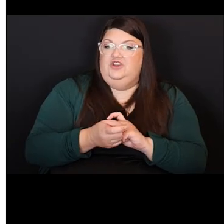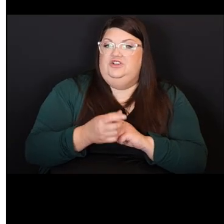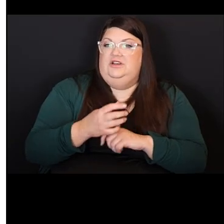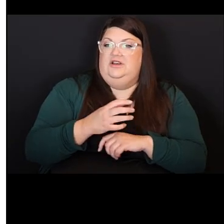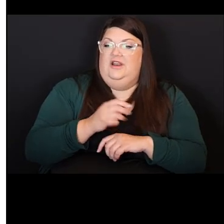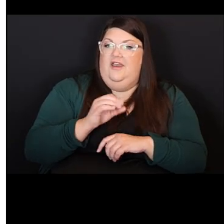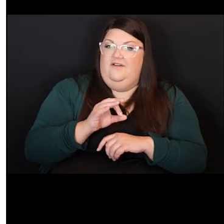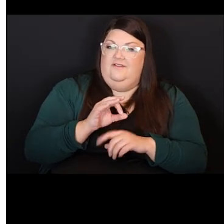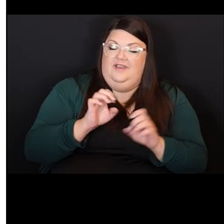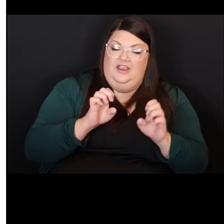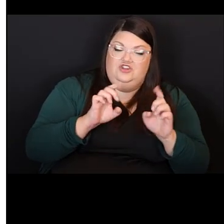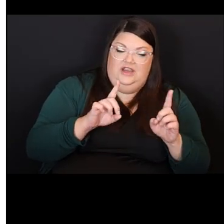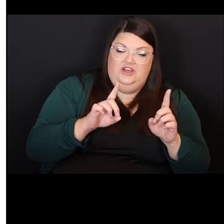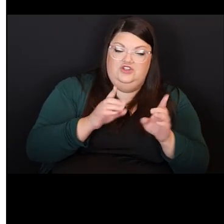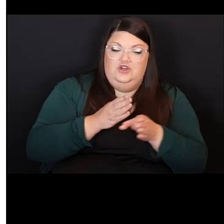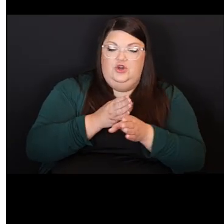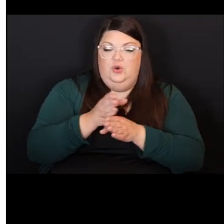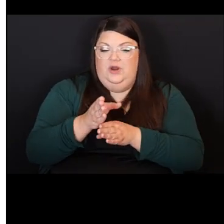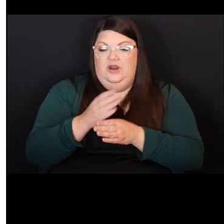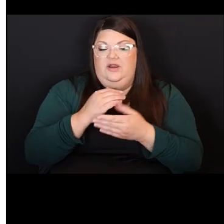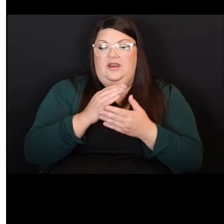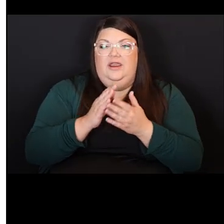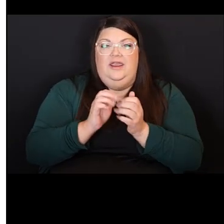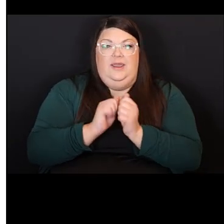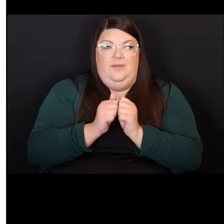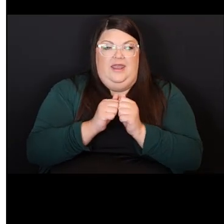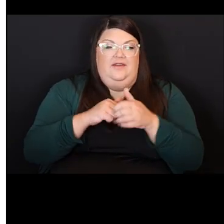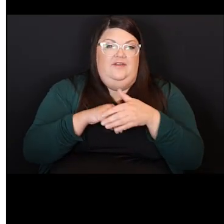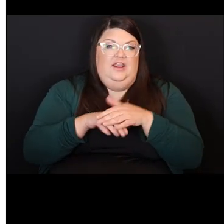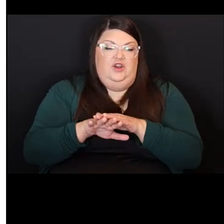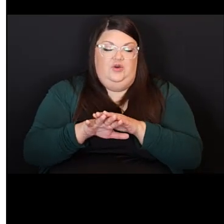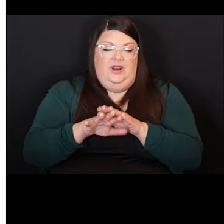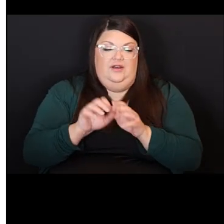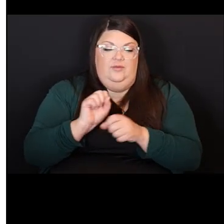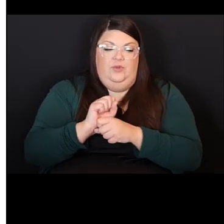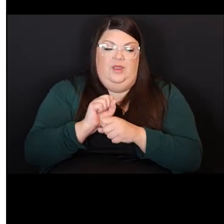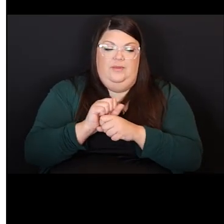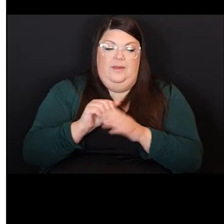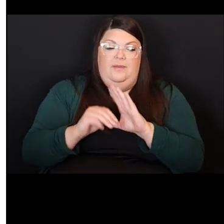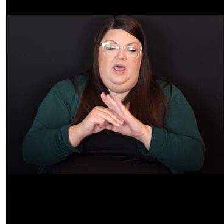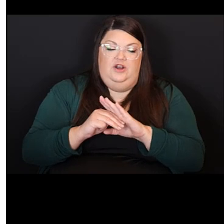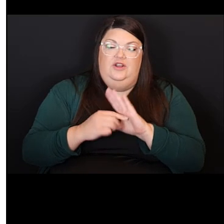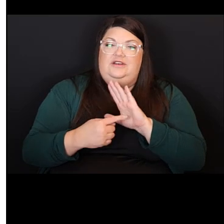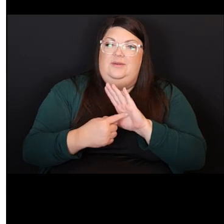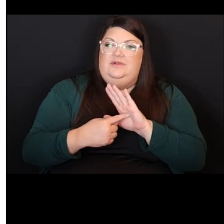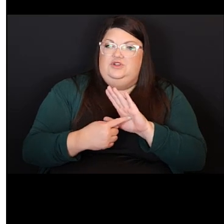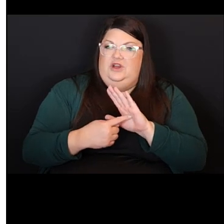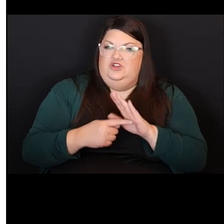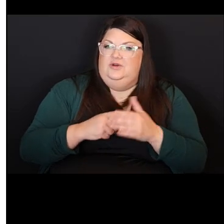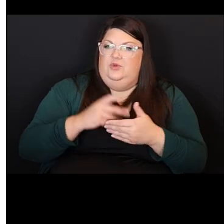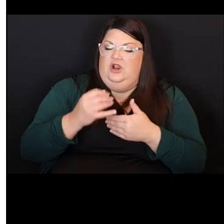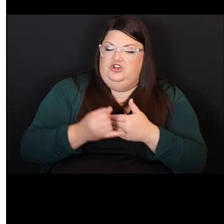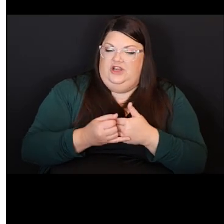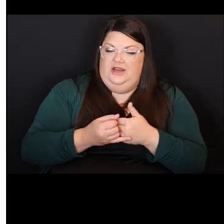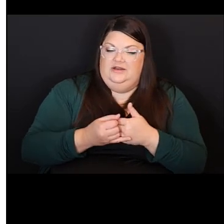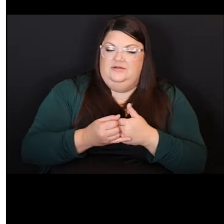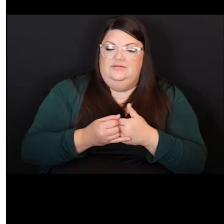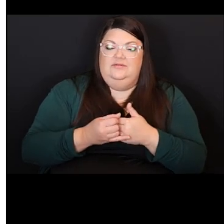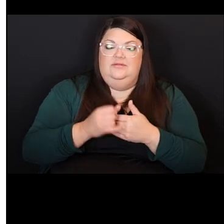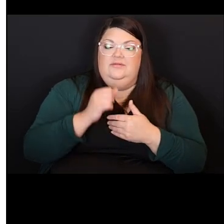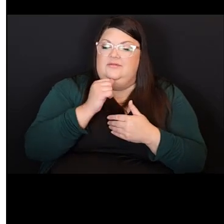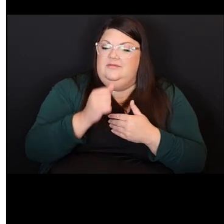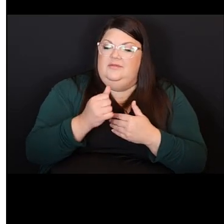Education, Career, and Competitive Integrated Employment Model Demonstration Project, 84.421F,